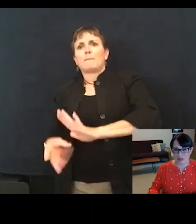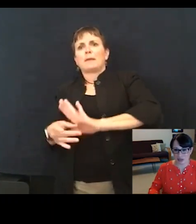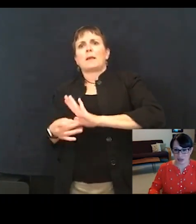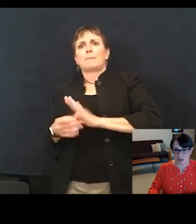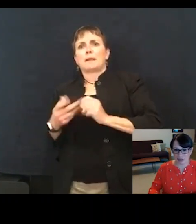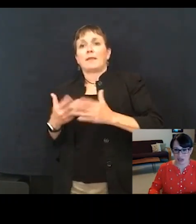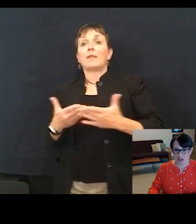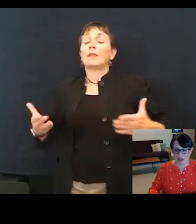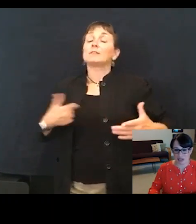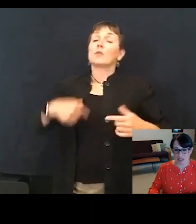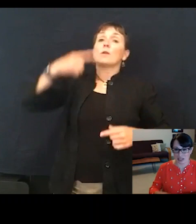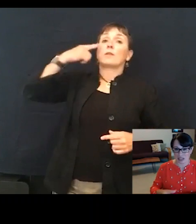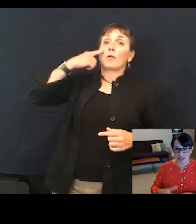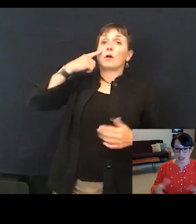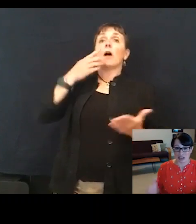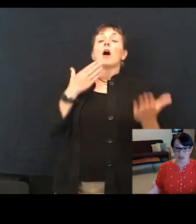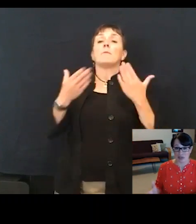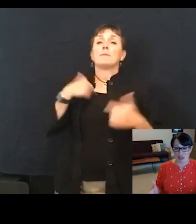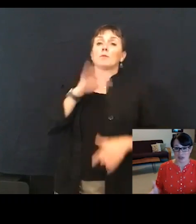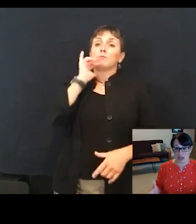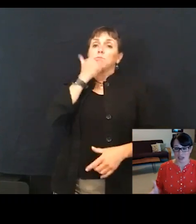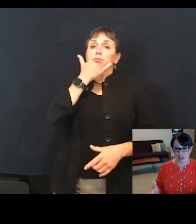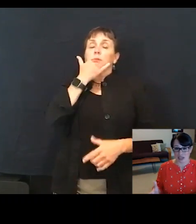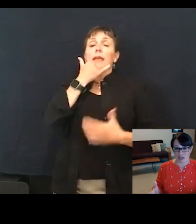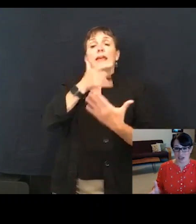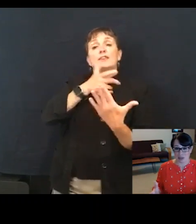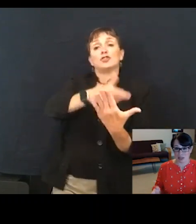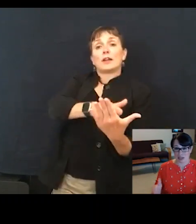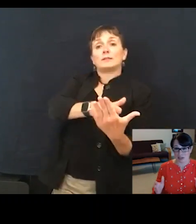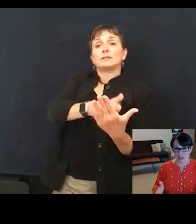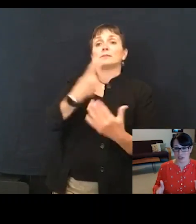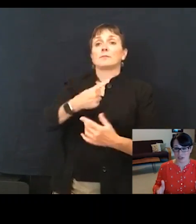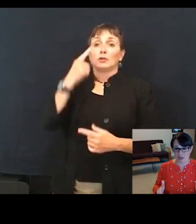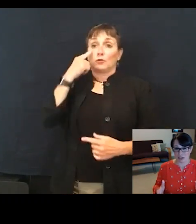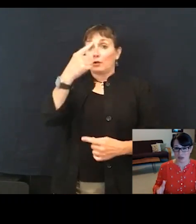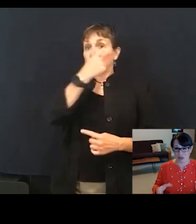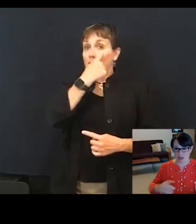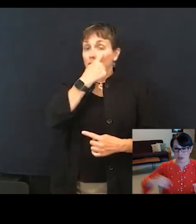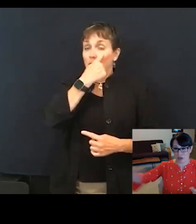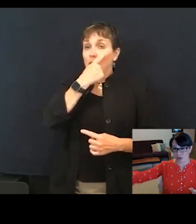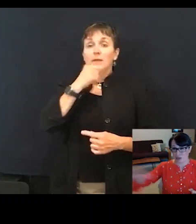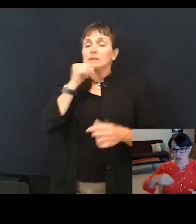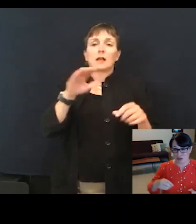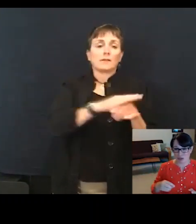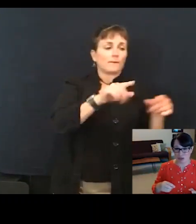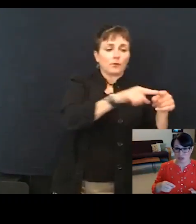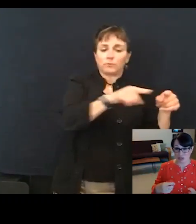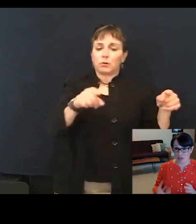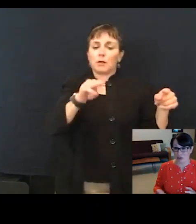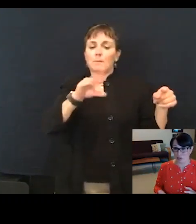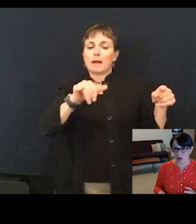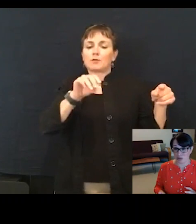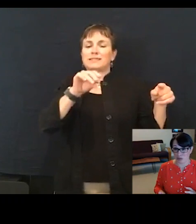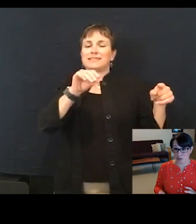into the retina that's not the full length myosin 7A, but it's got just enough sequence to grab onto other things and cause problems but not